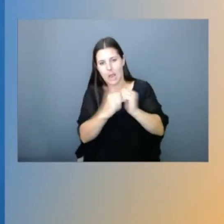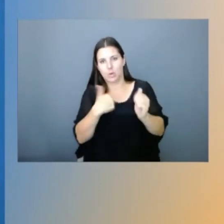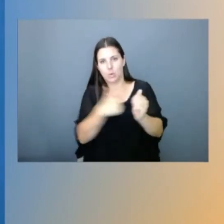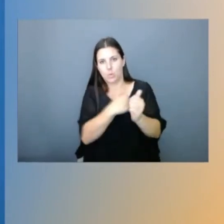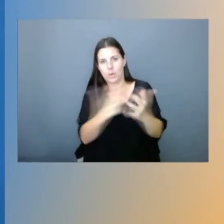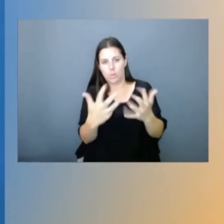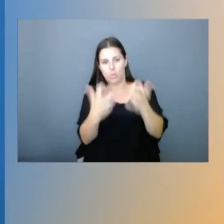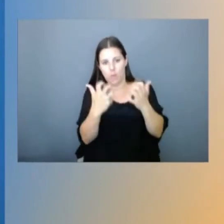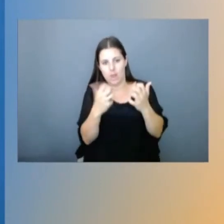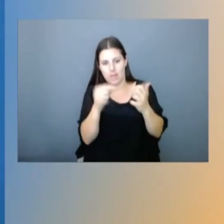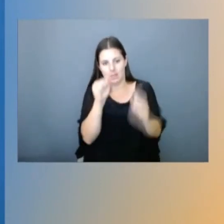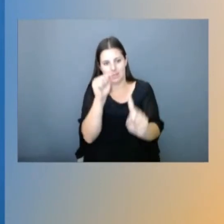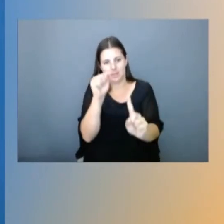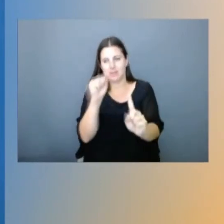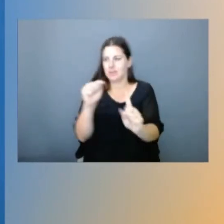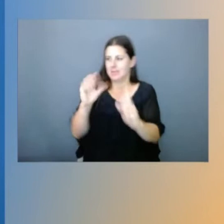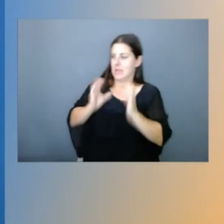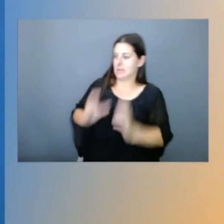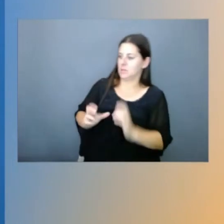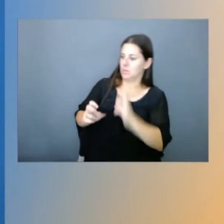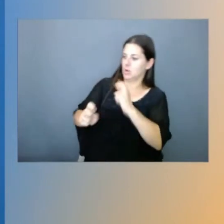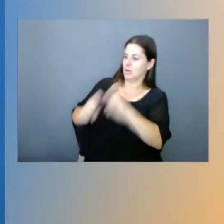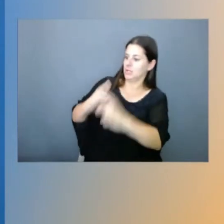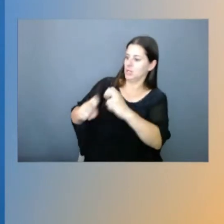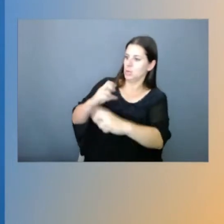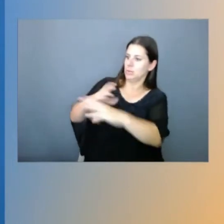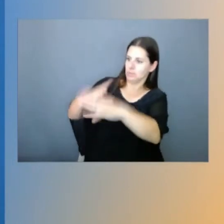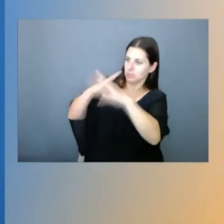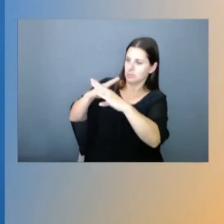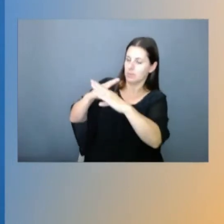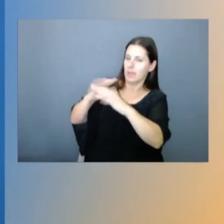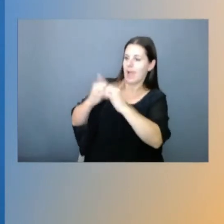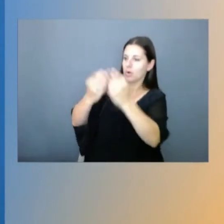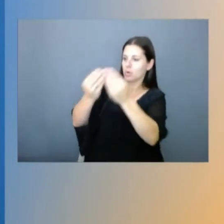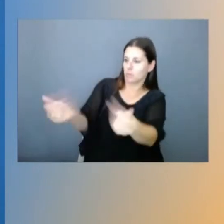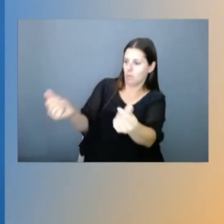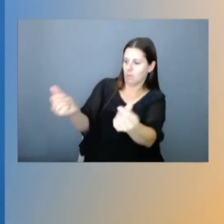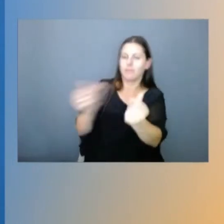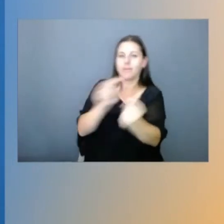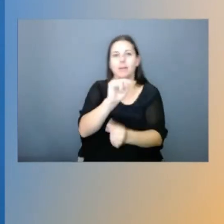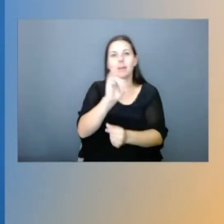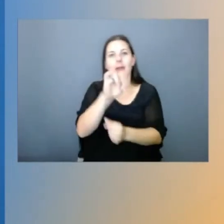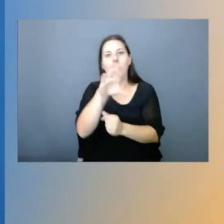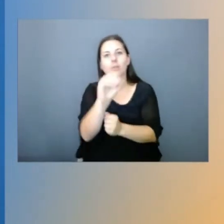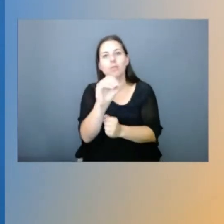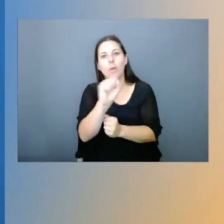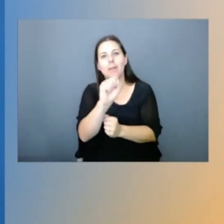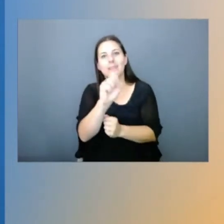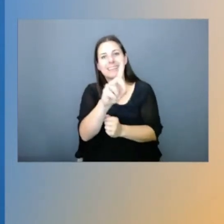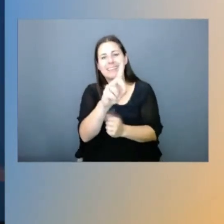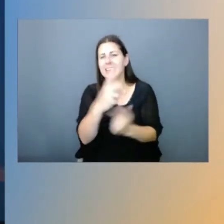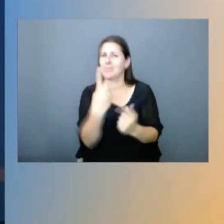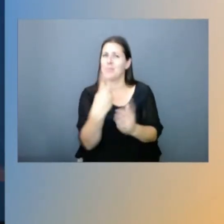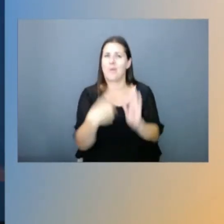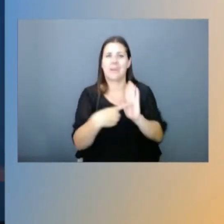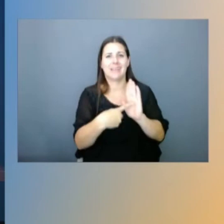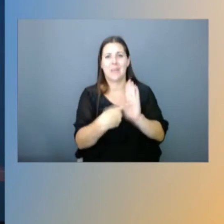by innovating with silicon and Nitro SSD is just one of the examples we have, the Nitro System,